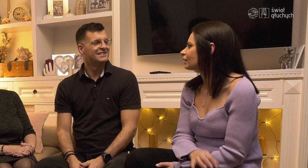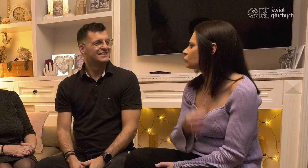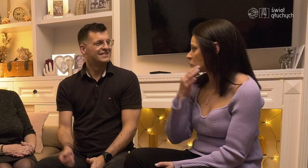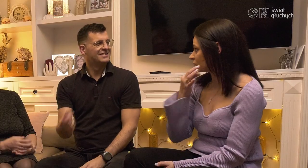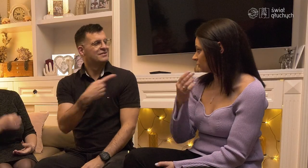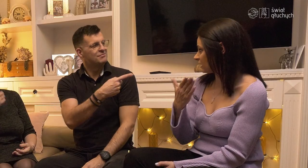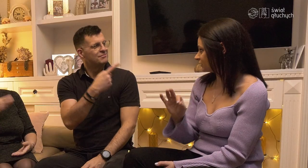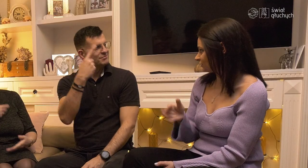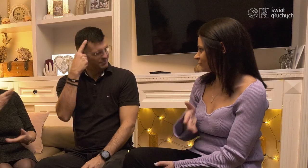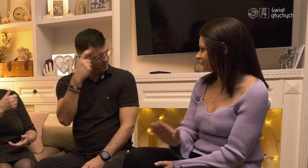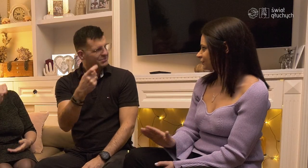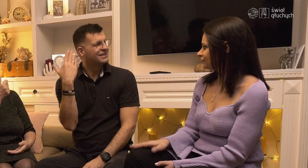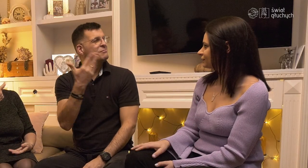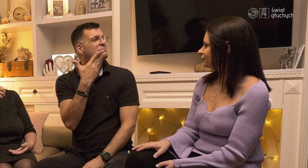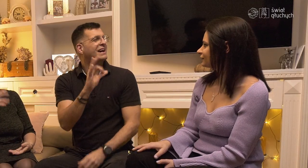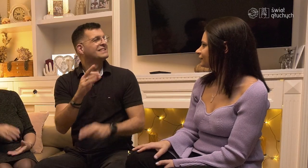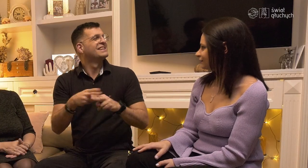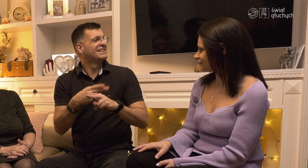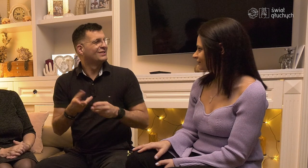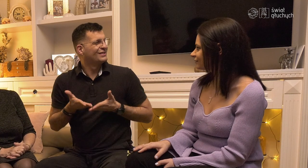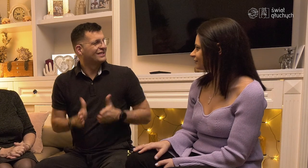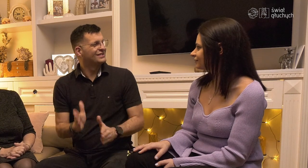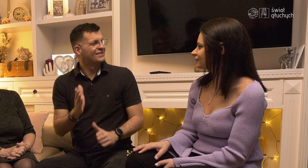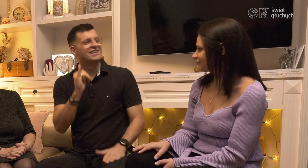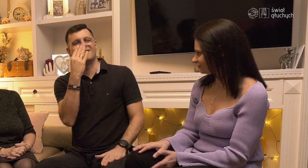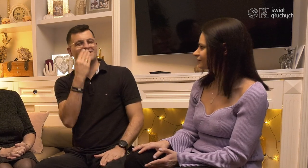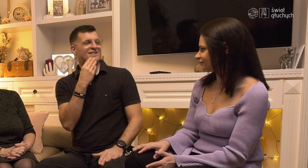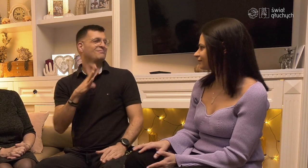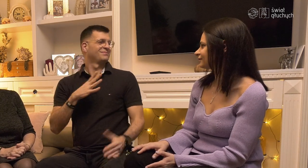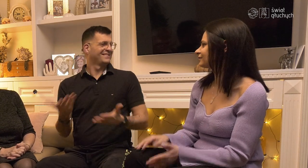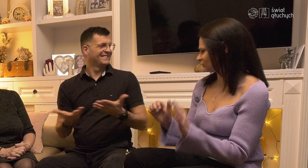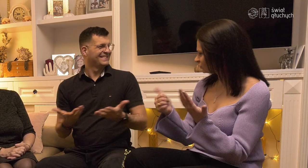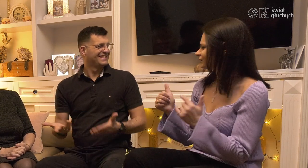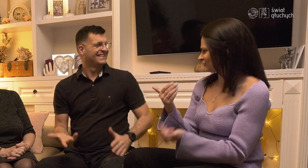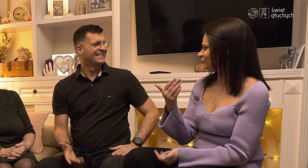Should I tell the story? [Rafał]: Yes, tell how Maks was born, when was it and where?